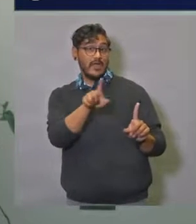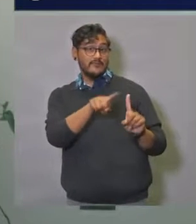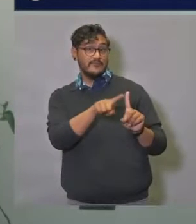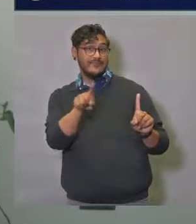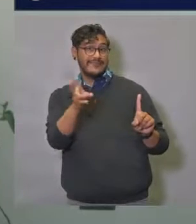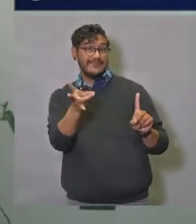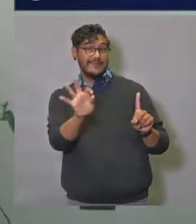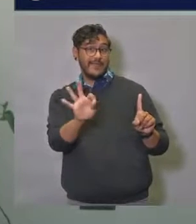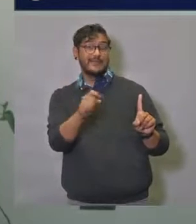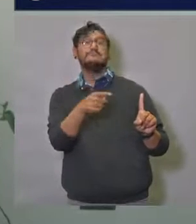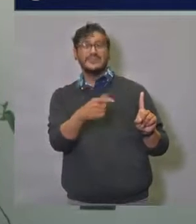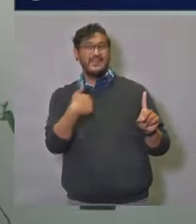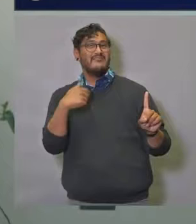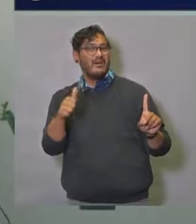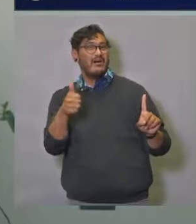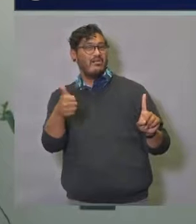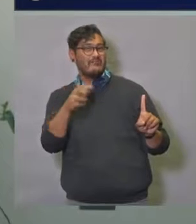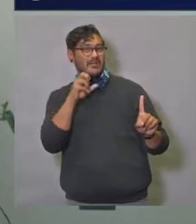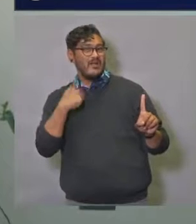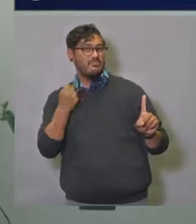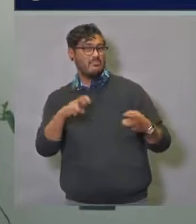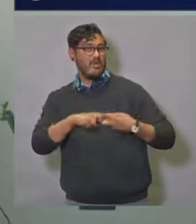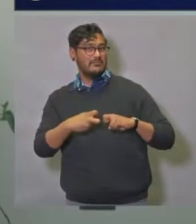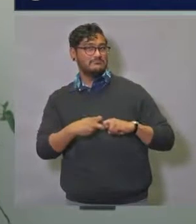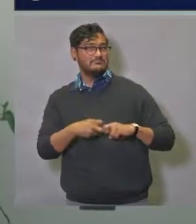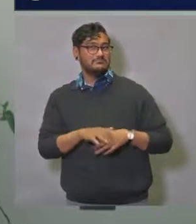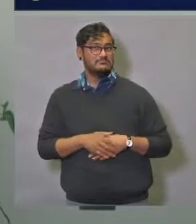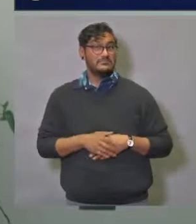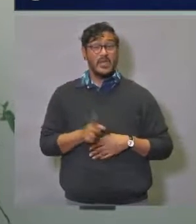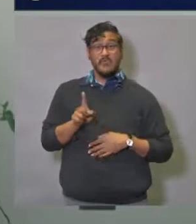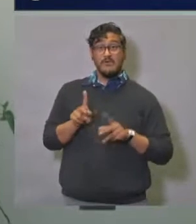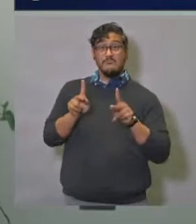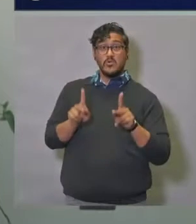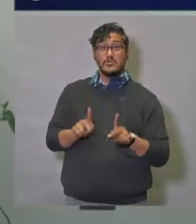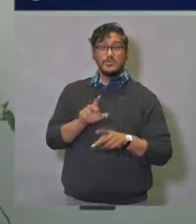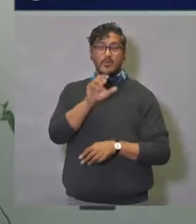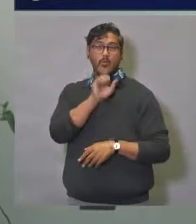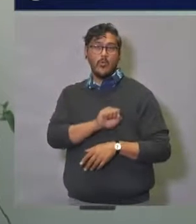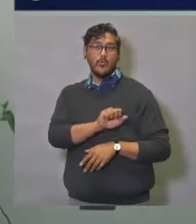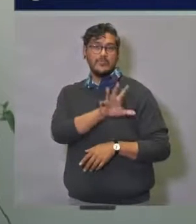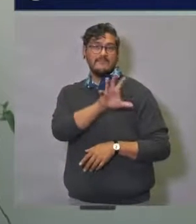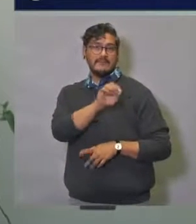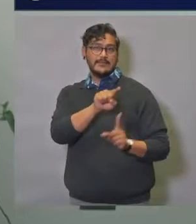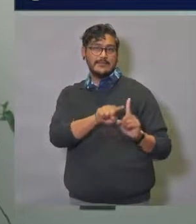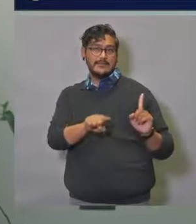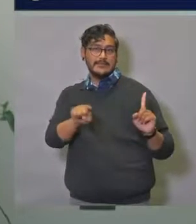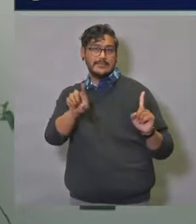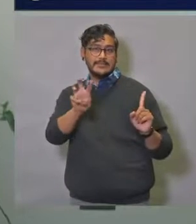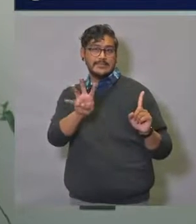ONE PERSON WHO DIED IS BETWEEN EE AGES OF 65 AND 79 AND HAD